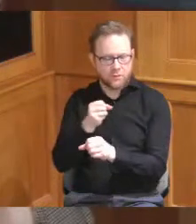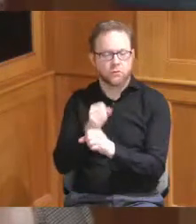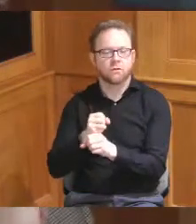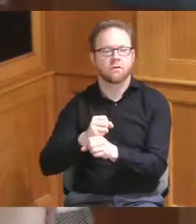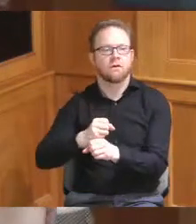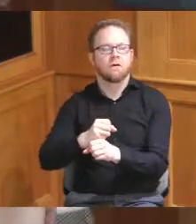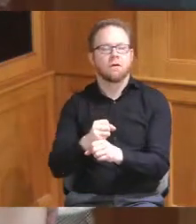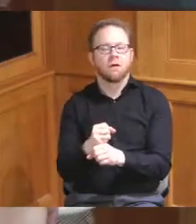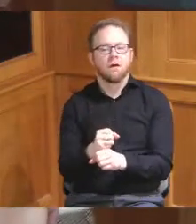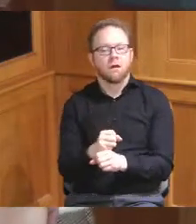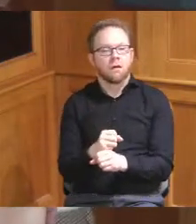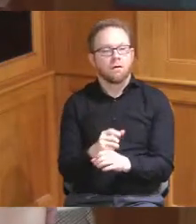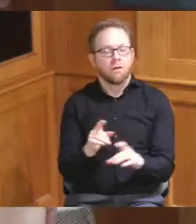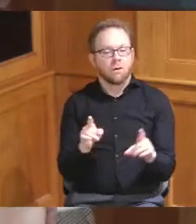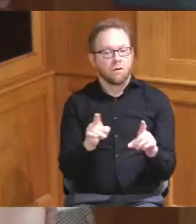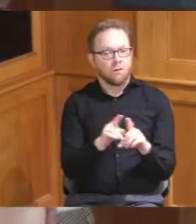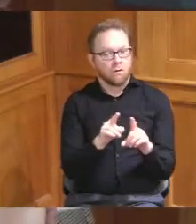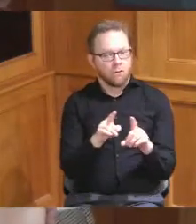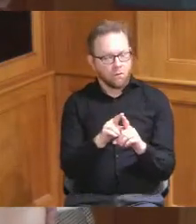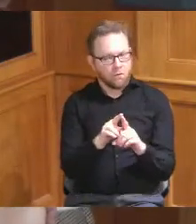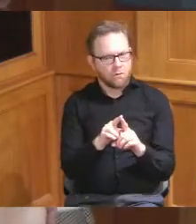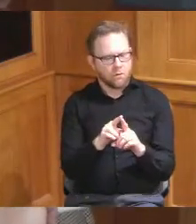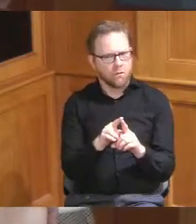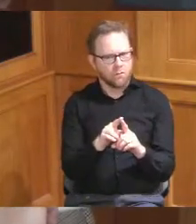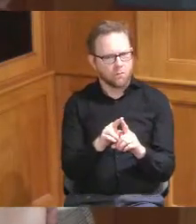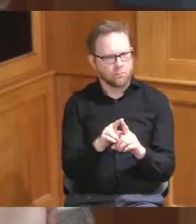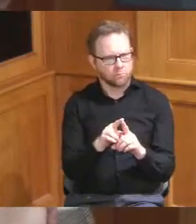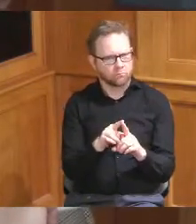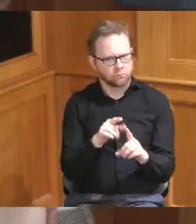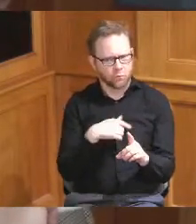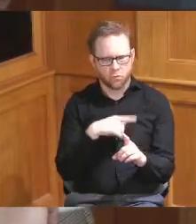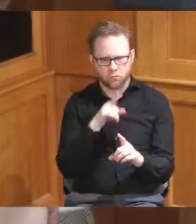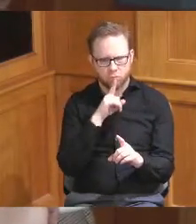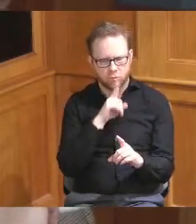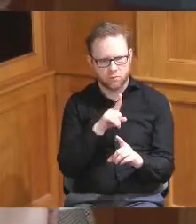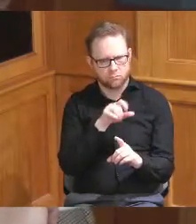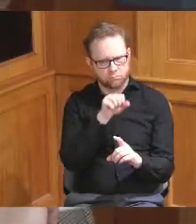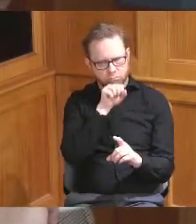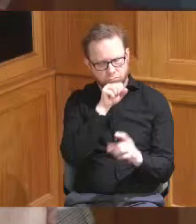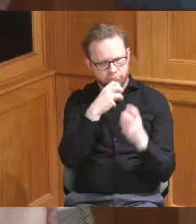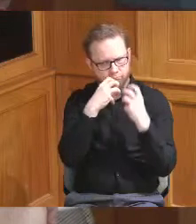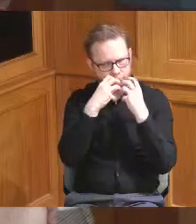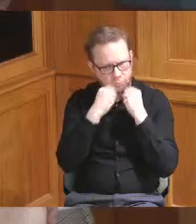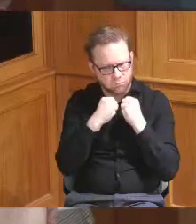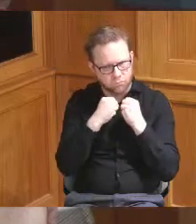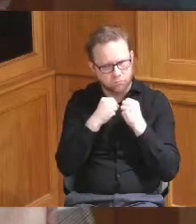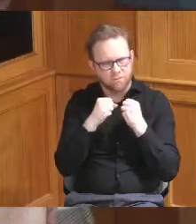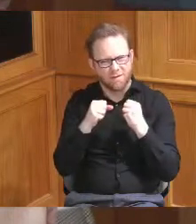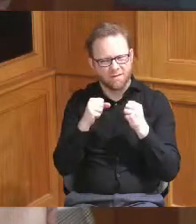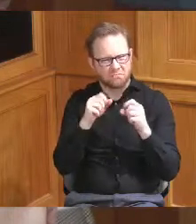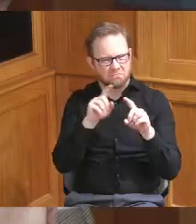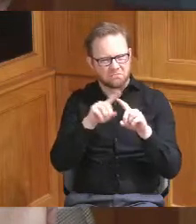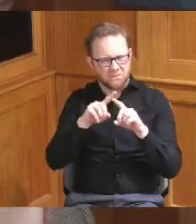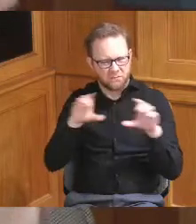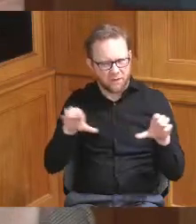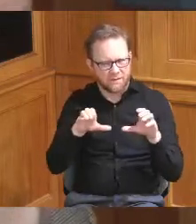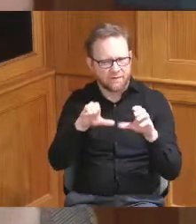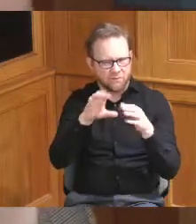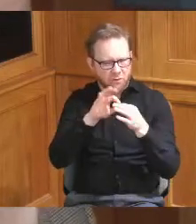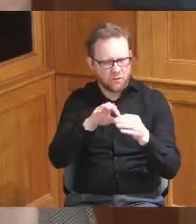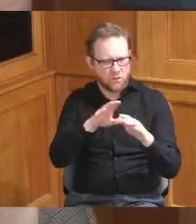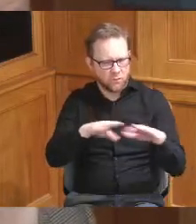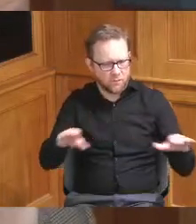a lot of affinity for extracurricular activities for kids whether it's sports or entertainment or